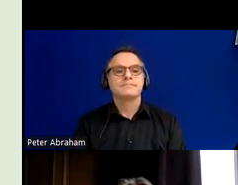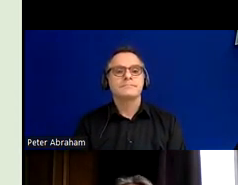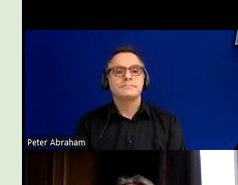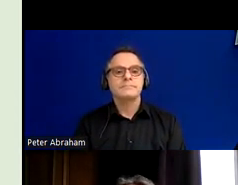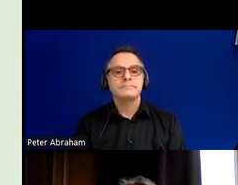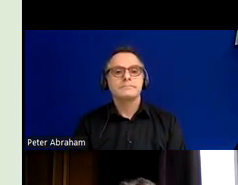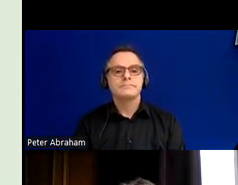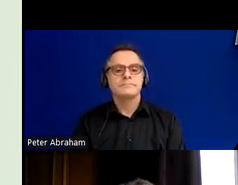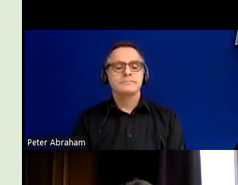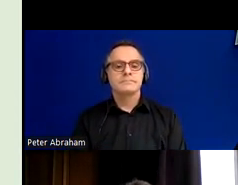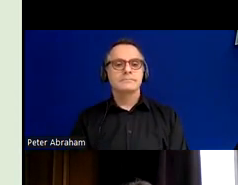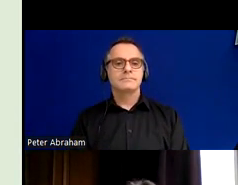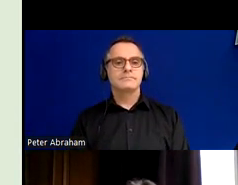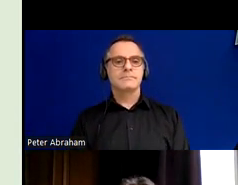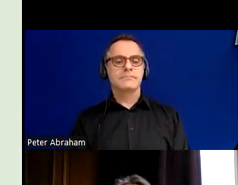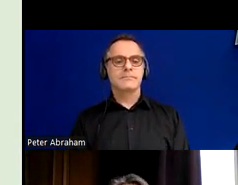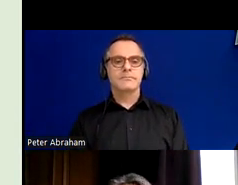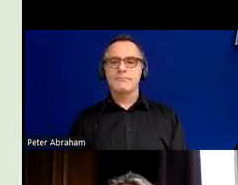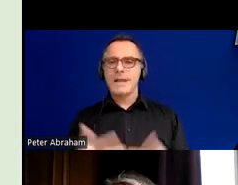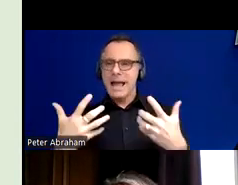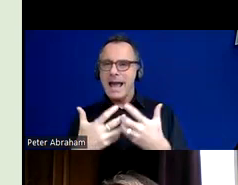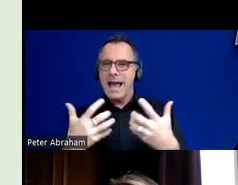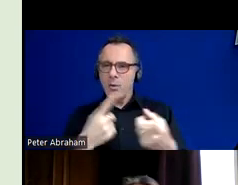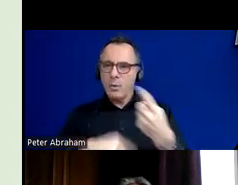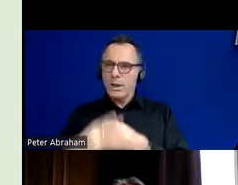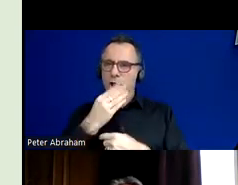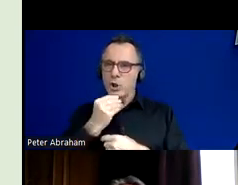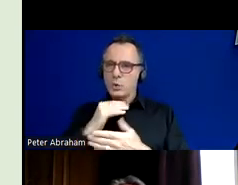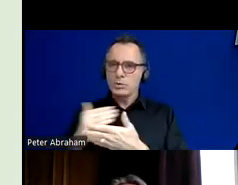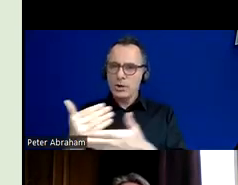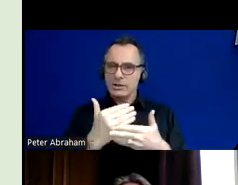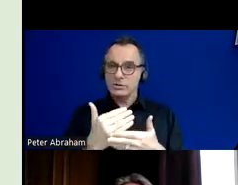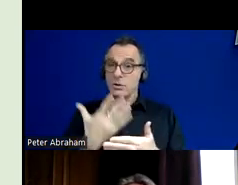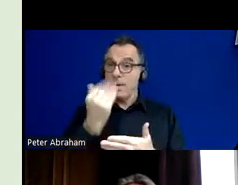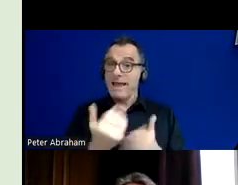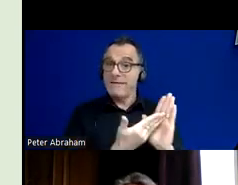So, how we use our collections. We have exhibitions. Some recent exhibitions that